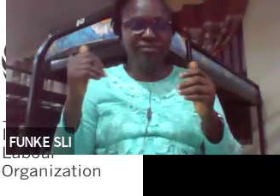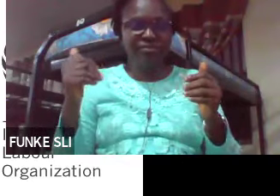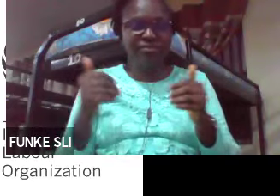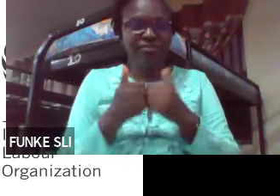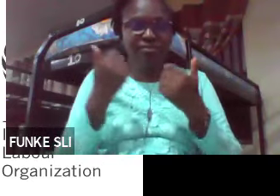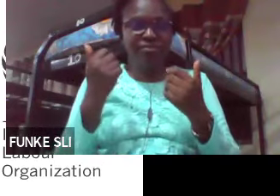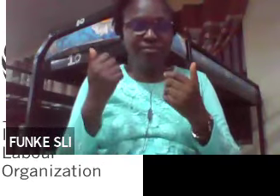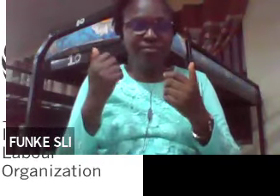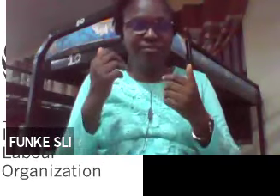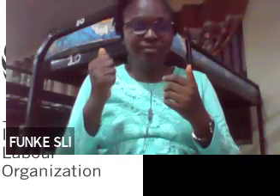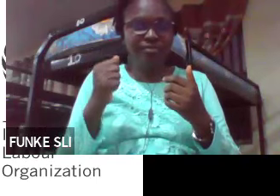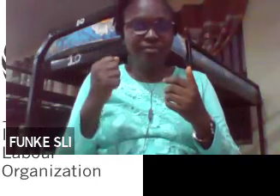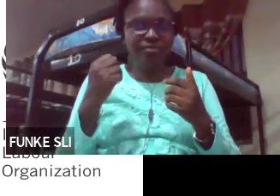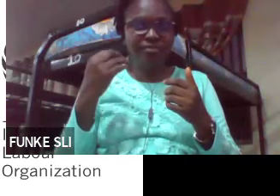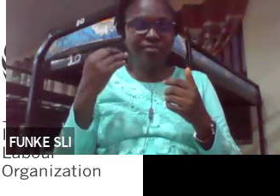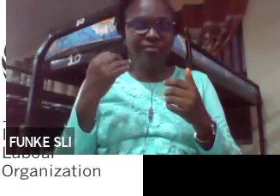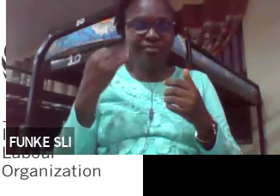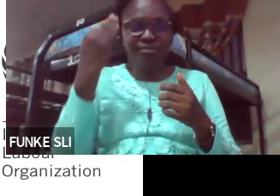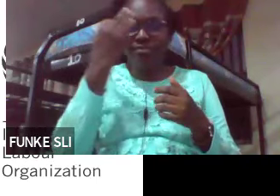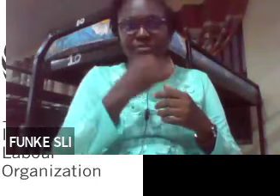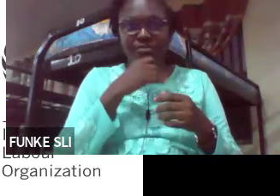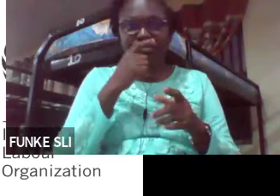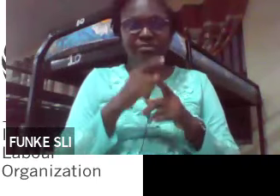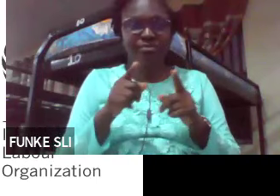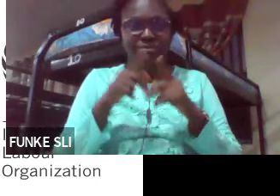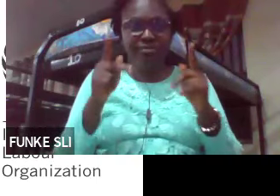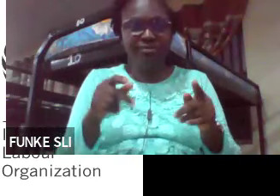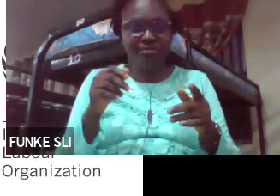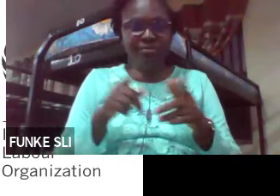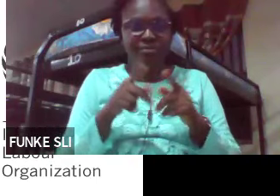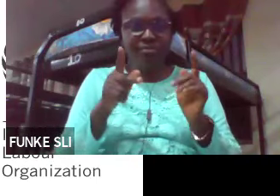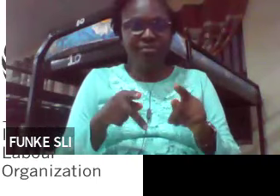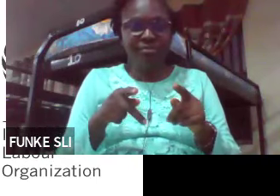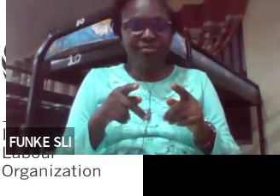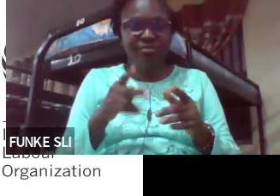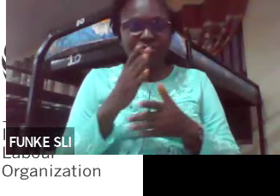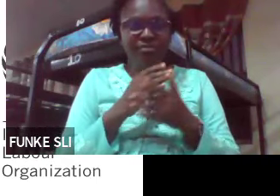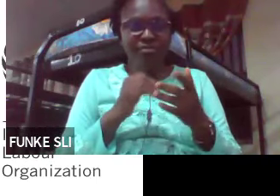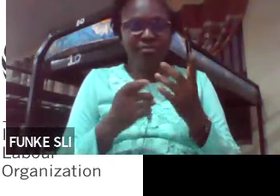Esther Isaac Chidera: not just only as a person with disability, but as someone that came from a very poor background